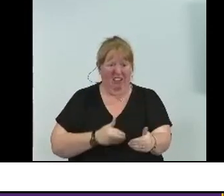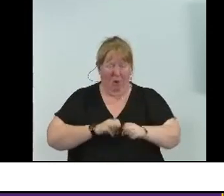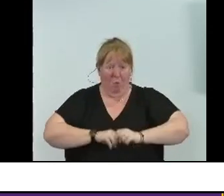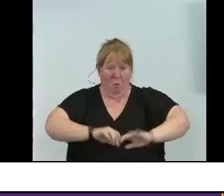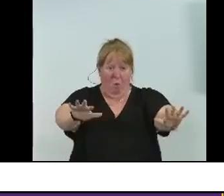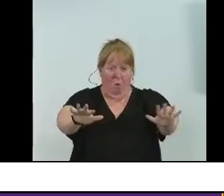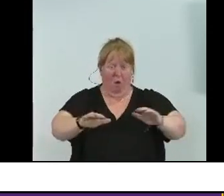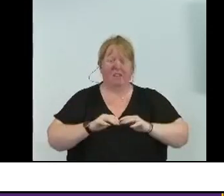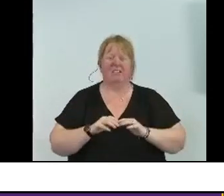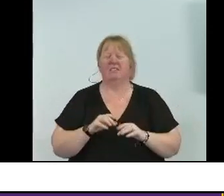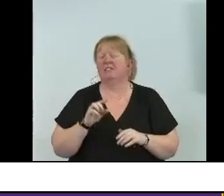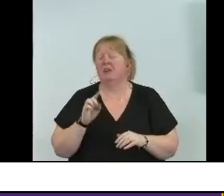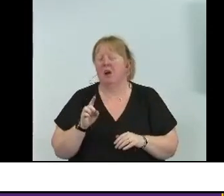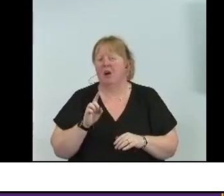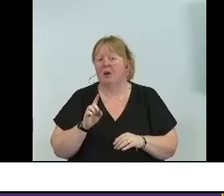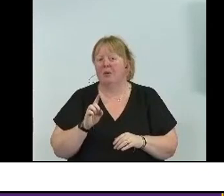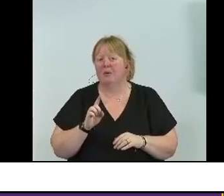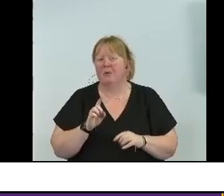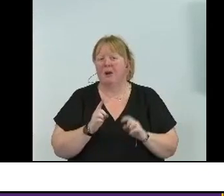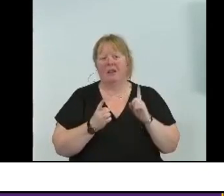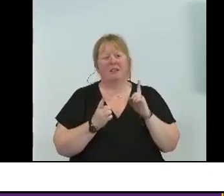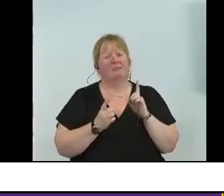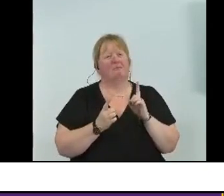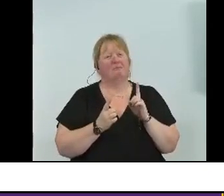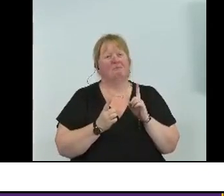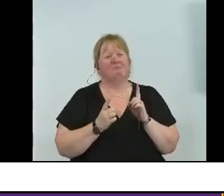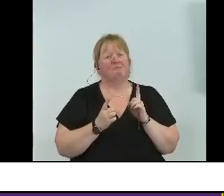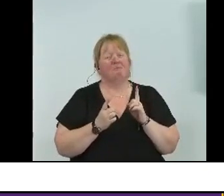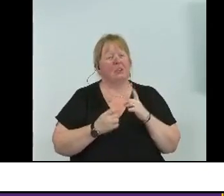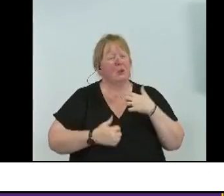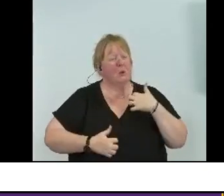I think one of the things that has been really interesting for me this